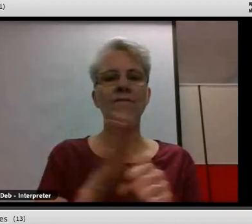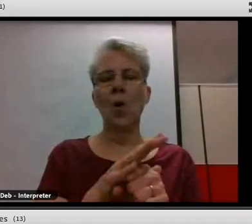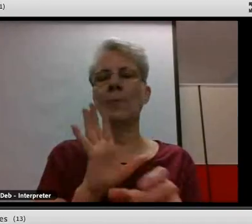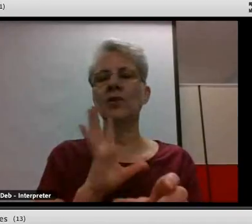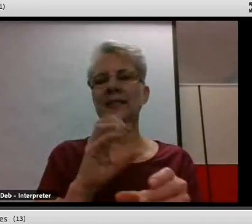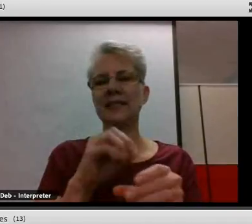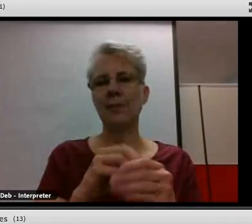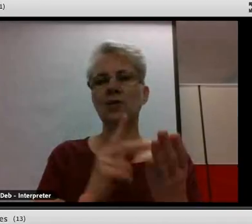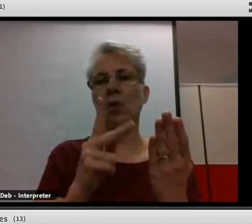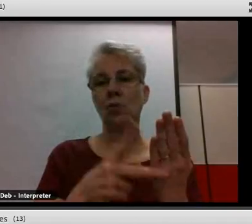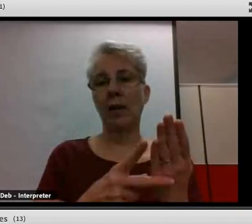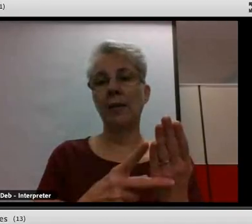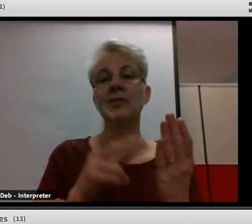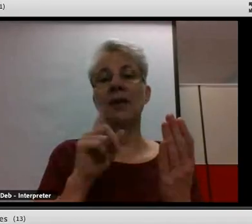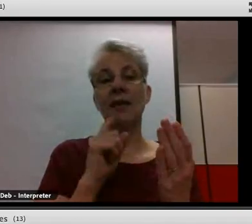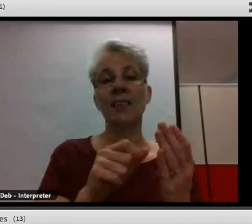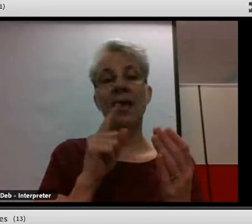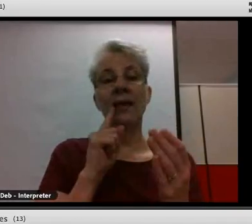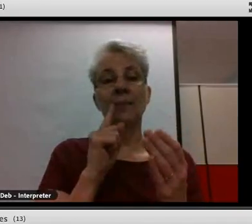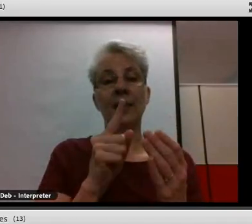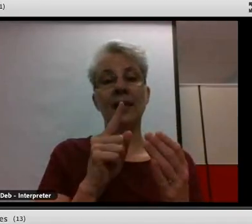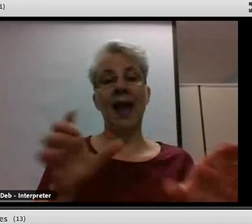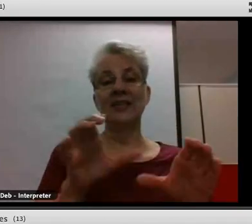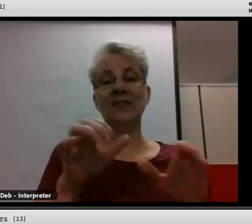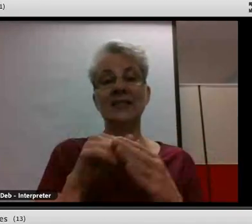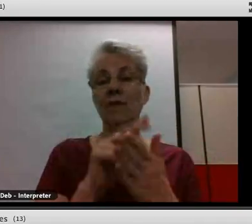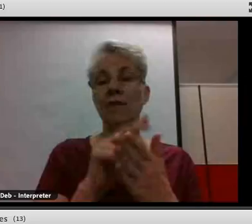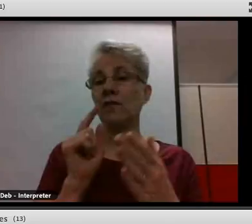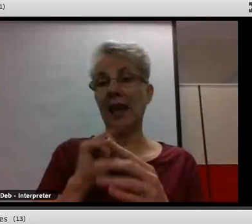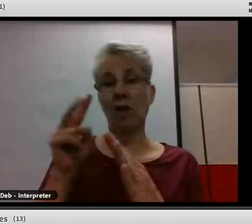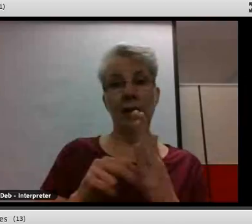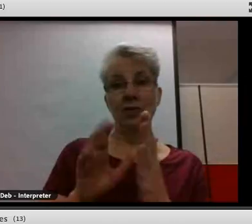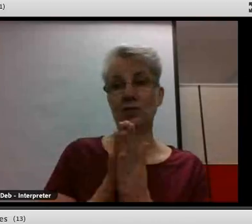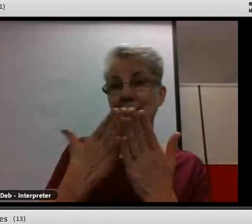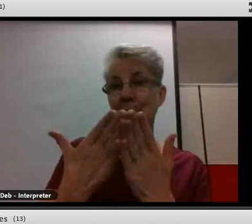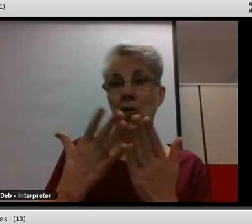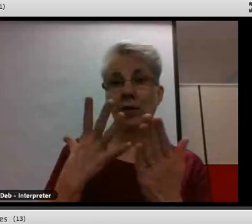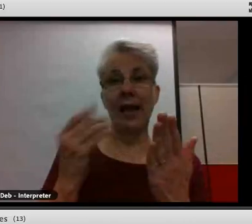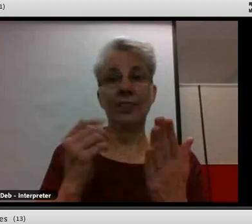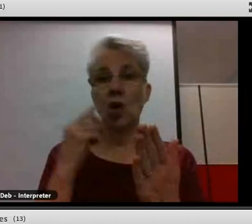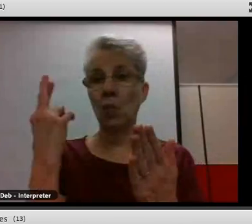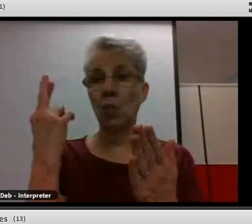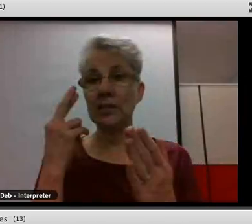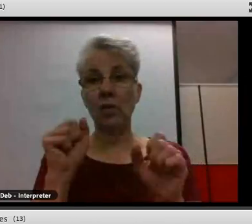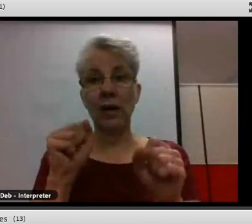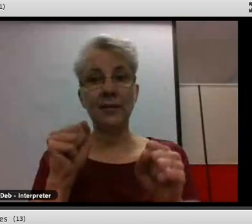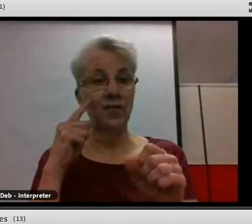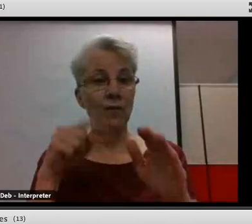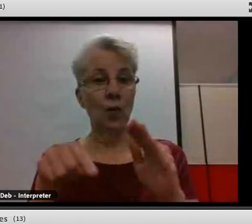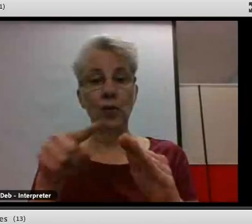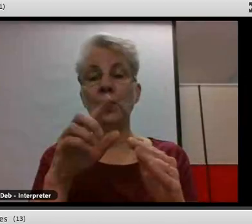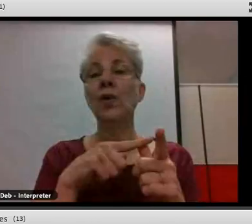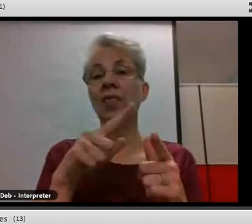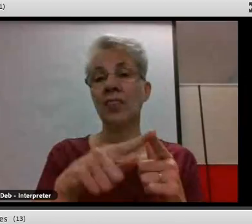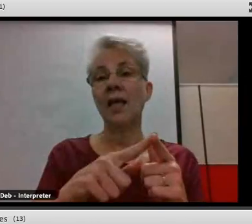and things that we're looking at. First of all, Section 508 is huge, and we'll look a little bit about that in a minute